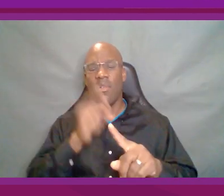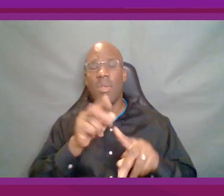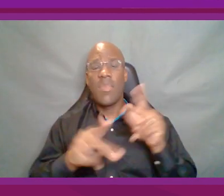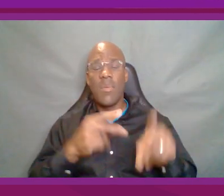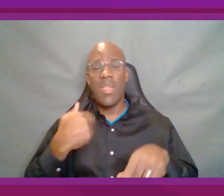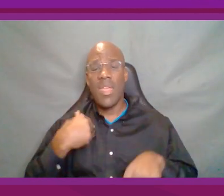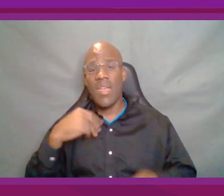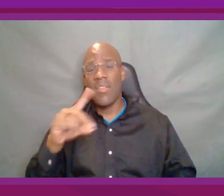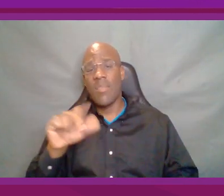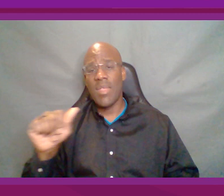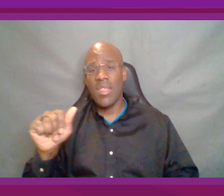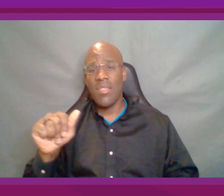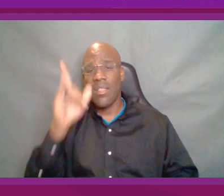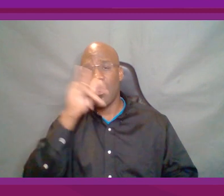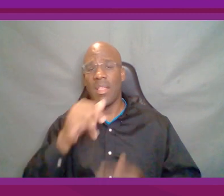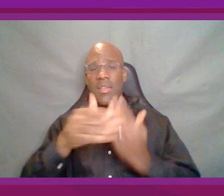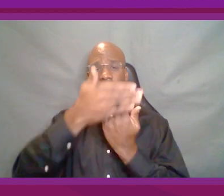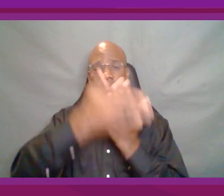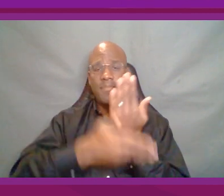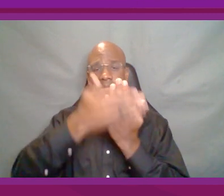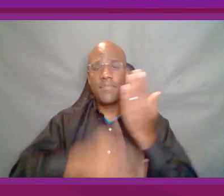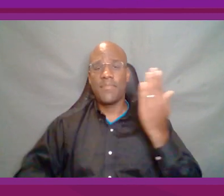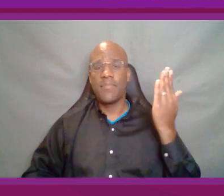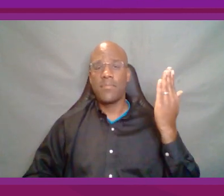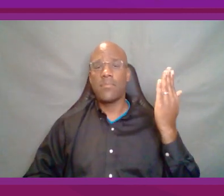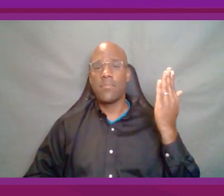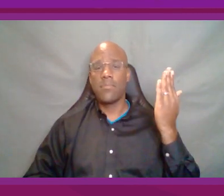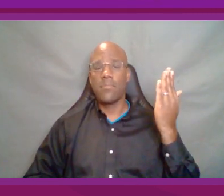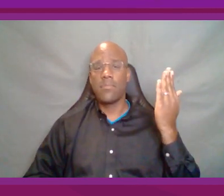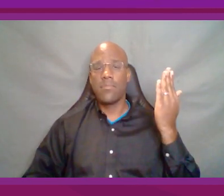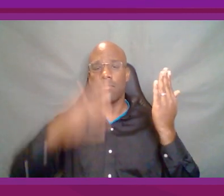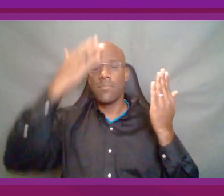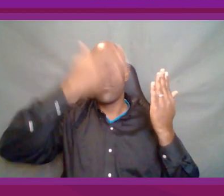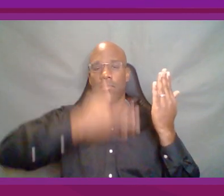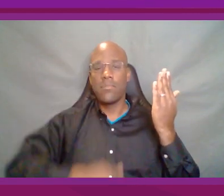with disabilities are not a monolith and I think that this panel is such a great example of that,